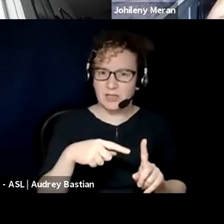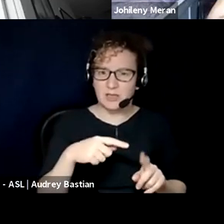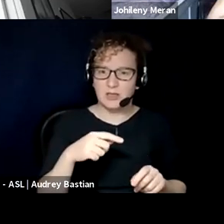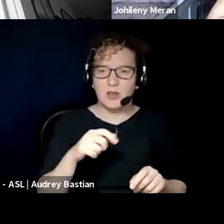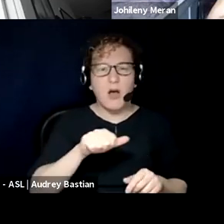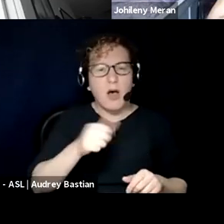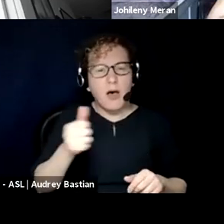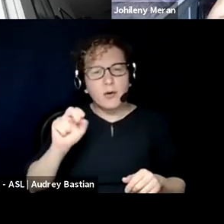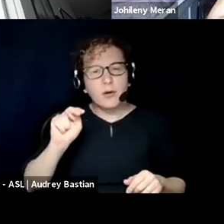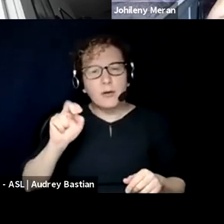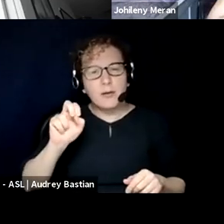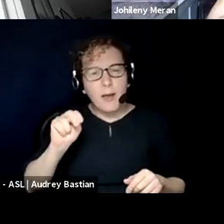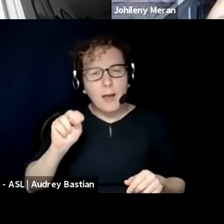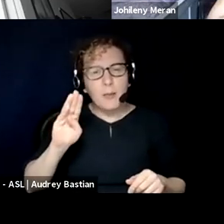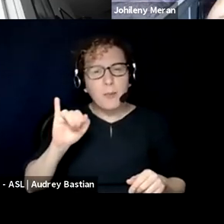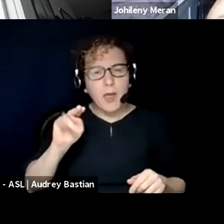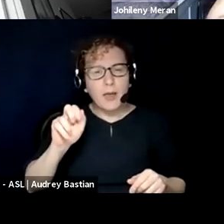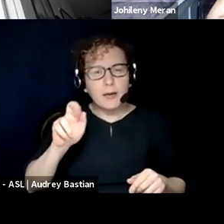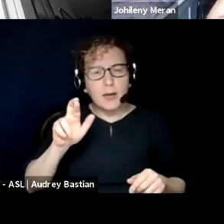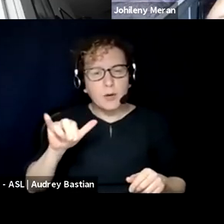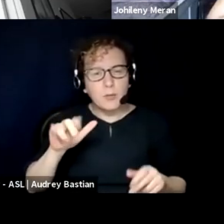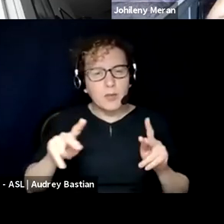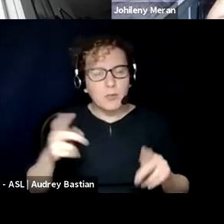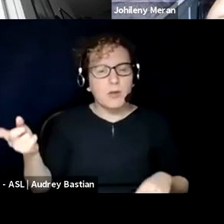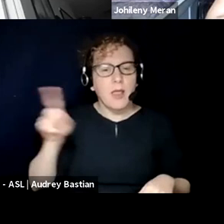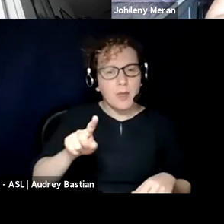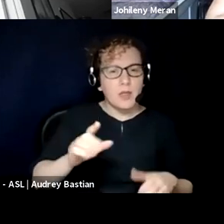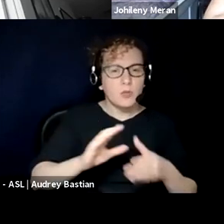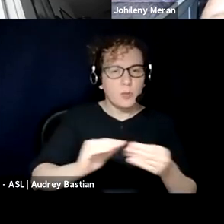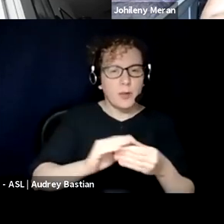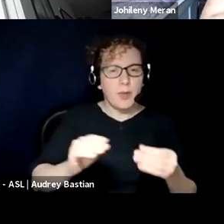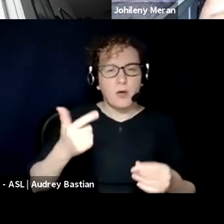nonbinary people that came in to speak about gender, which was great because I was able